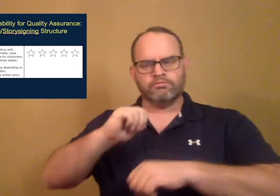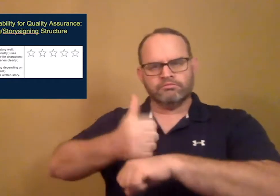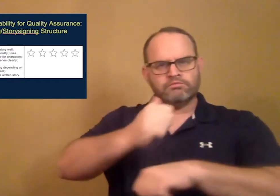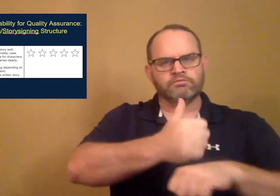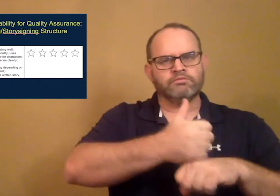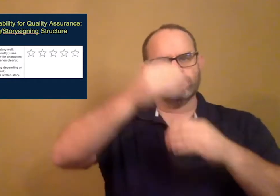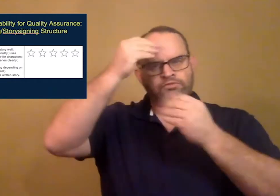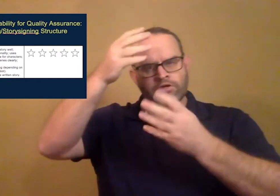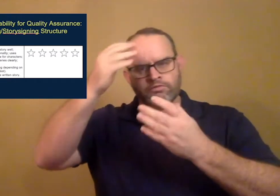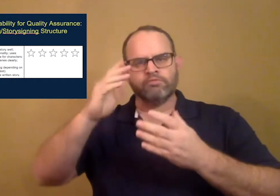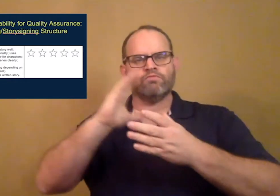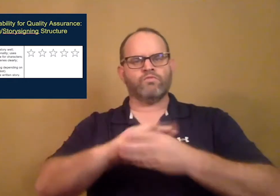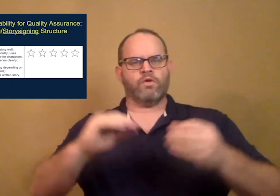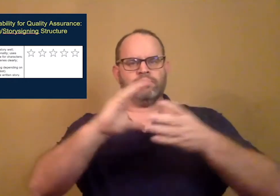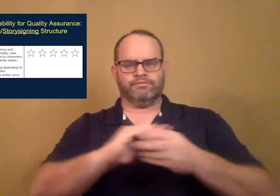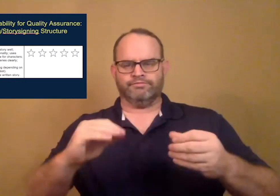You would look for how the signer places different things from the story during delivery.